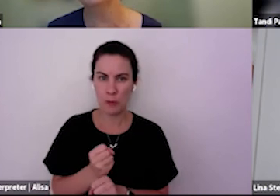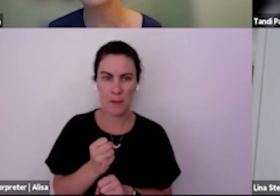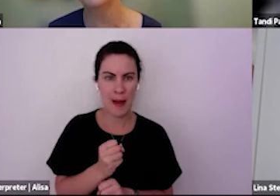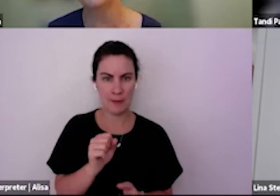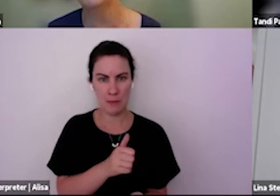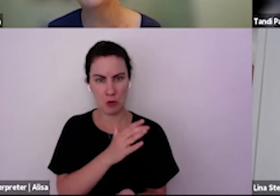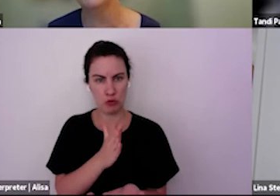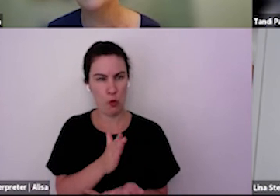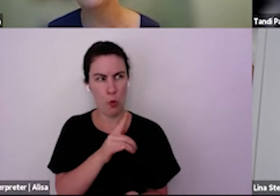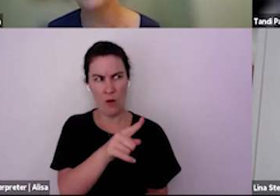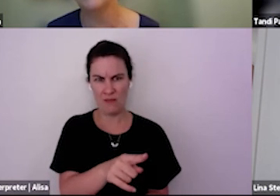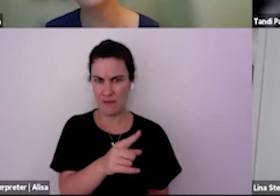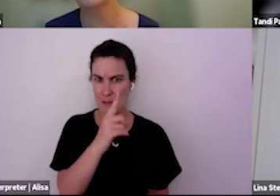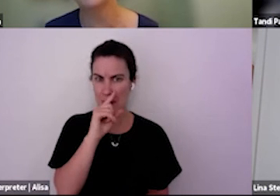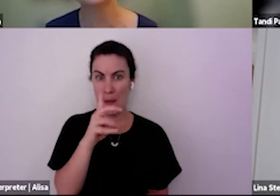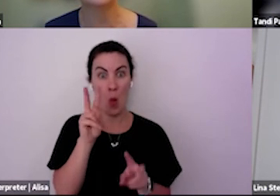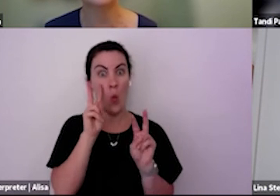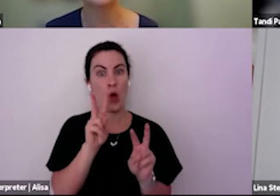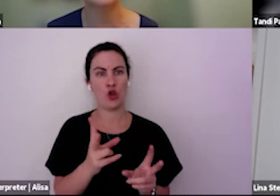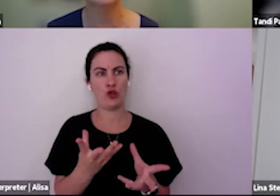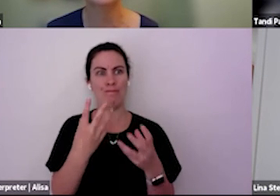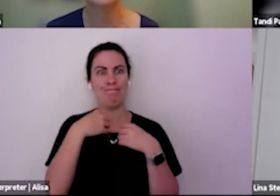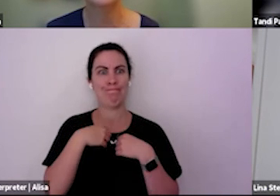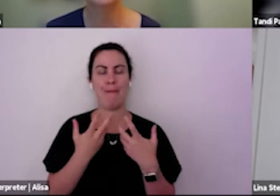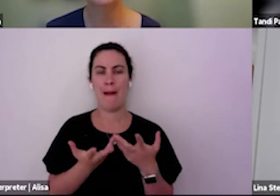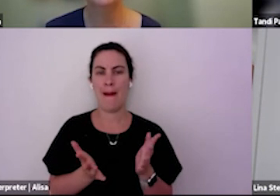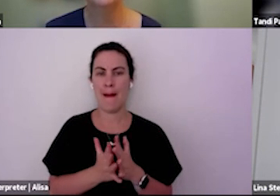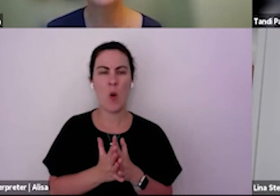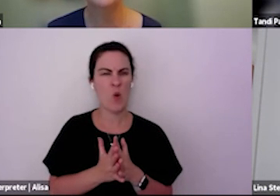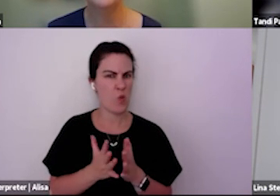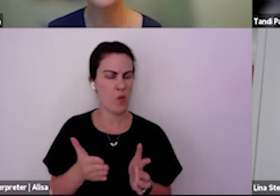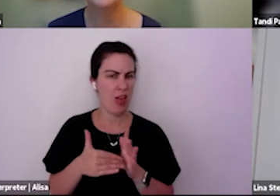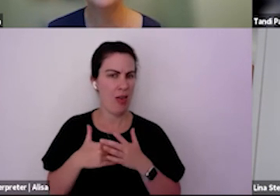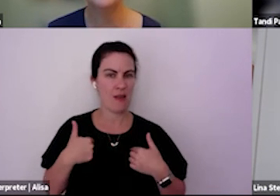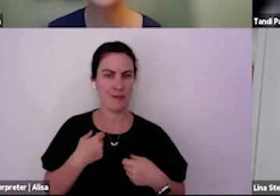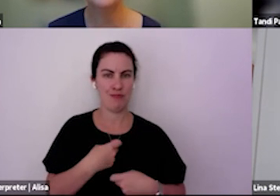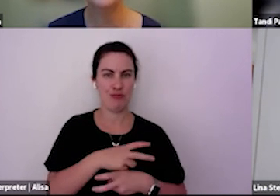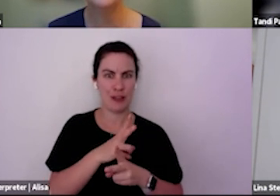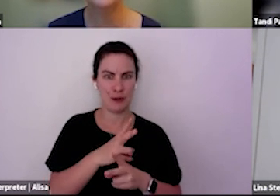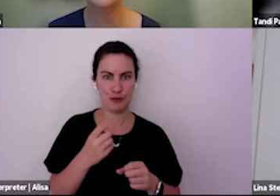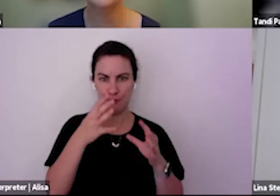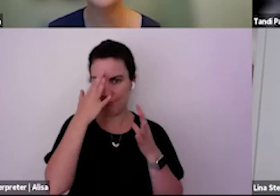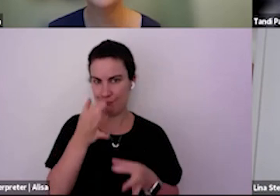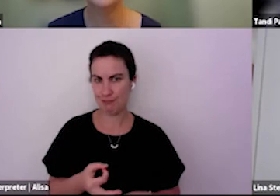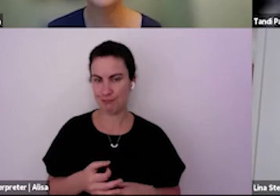mode and that helps to drive the decisions. So much.